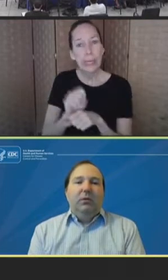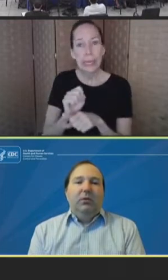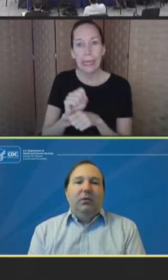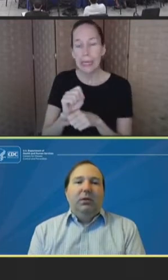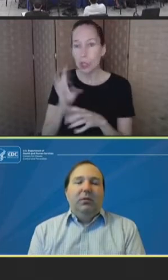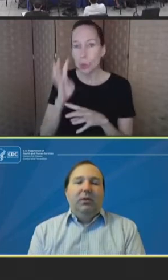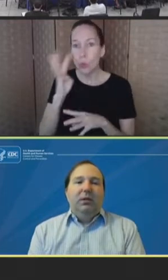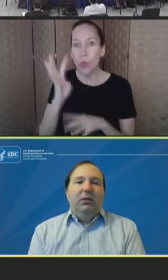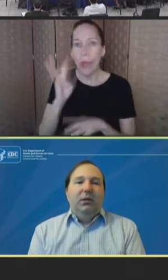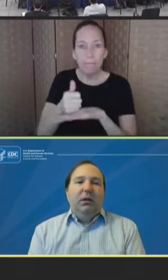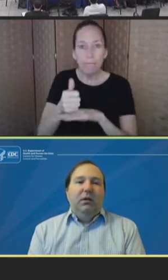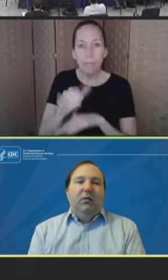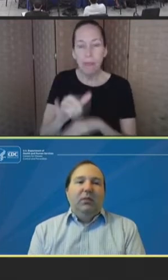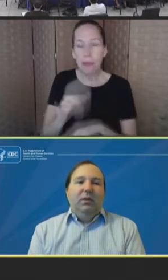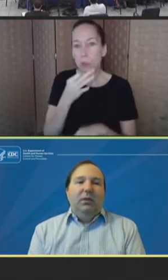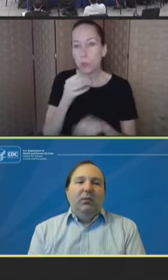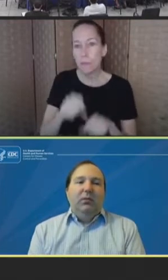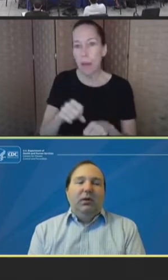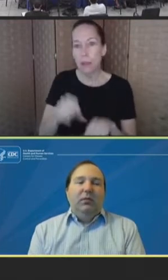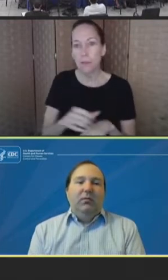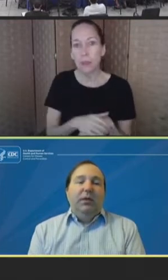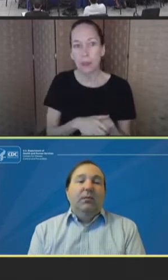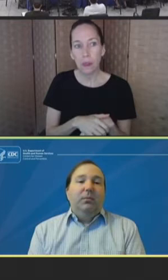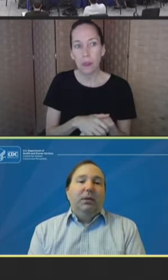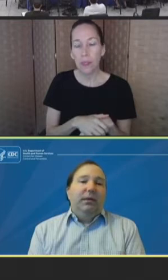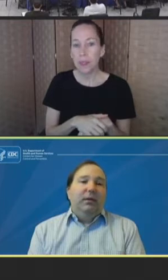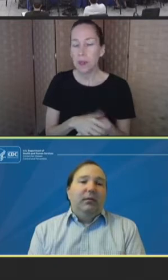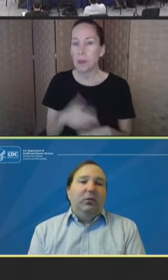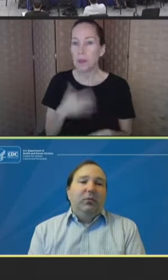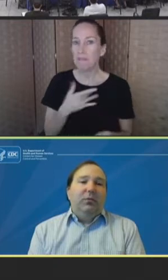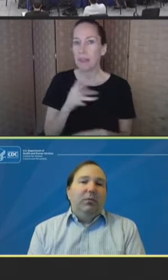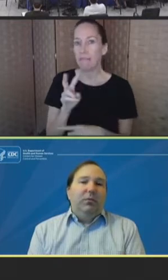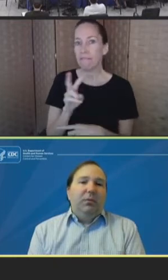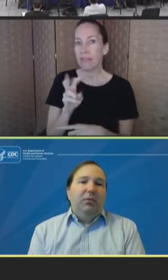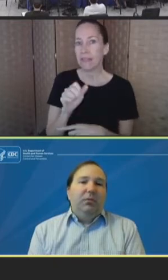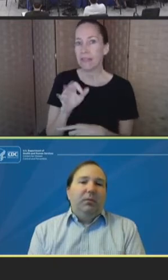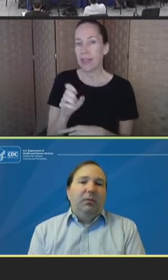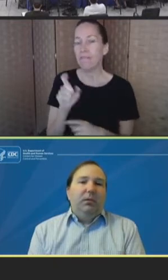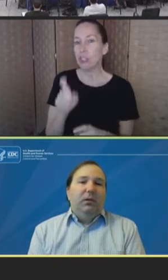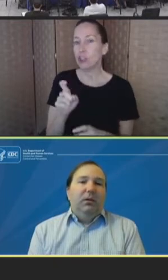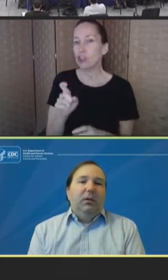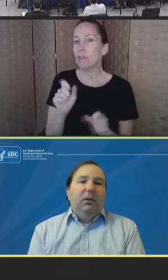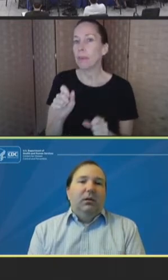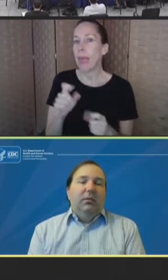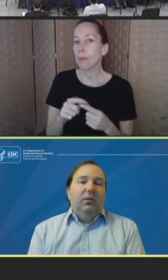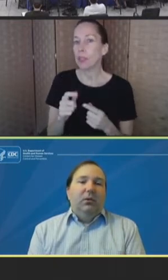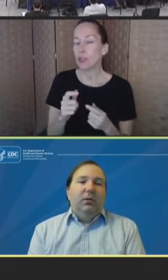do anticipate that v-safe will be able to begin enrolling people and people will be able to enroll